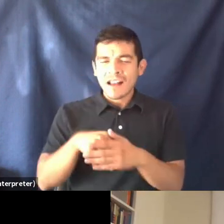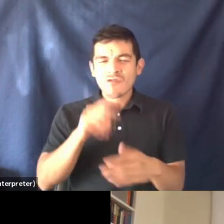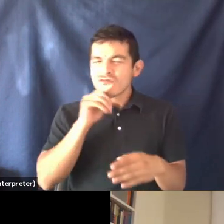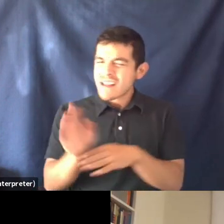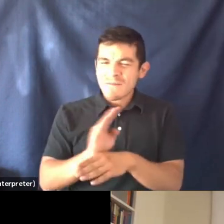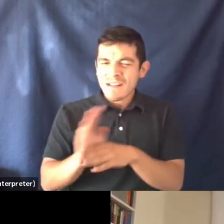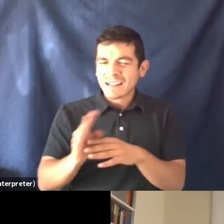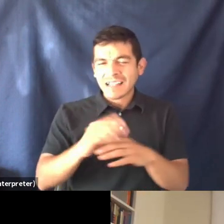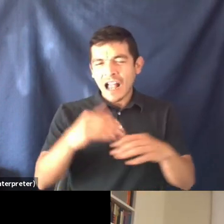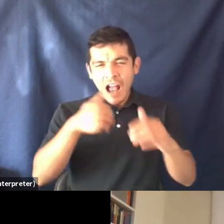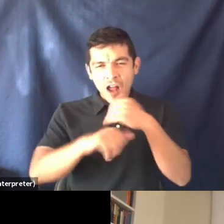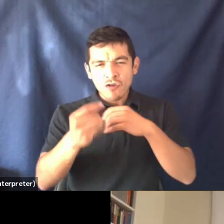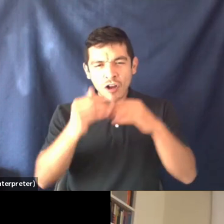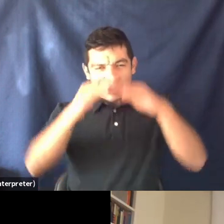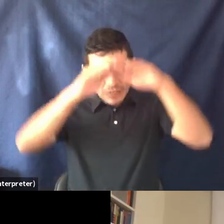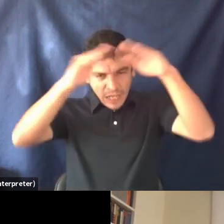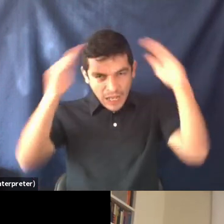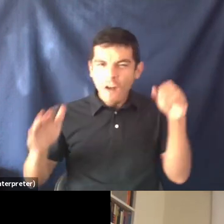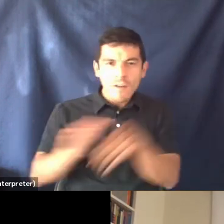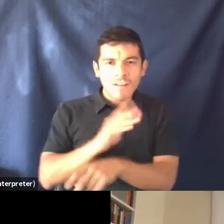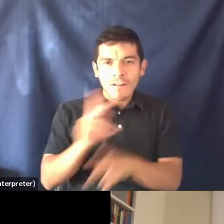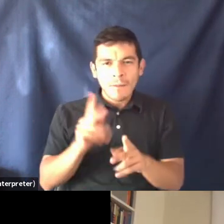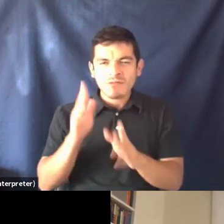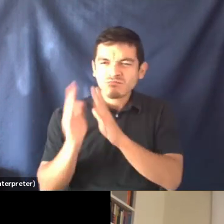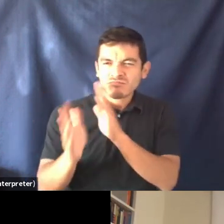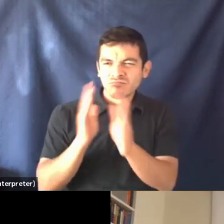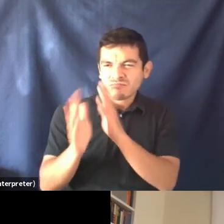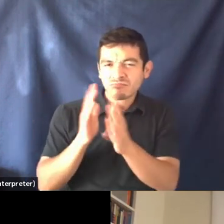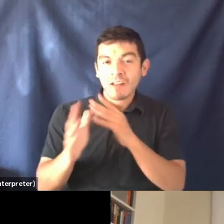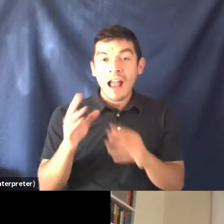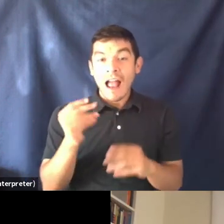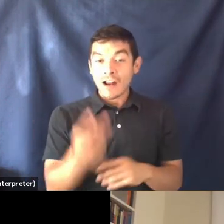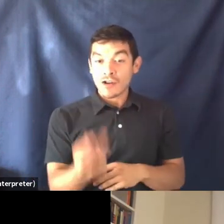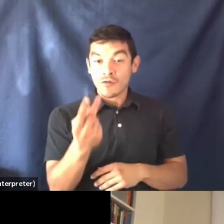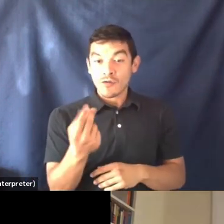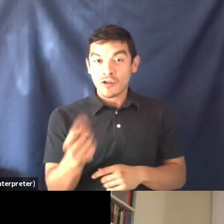Zeytin and Nazar her companion. They were streaking through the people. And I was like, "Where are these dogs going?"